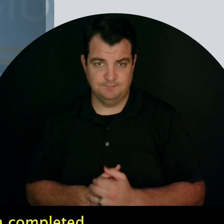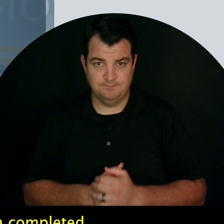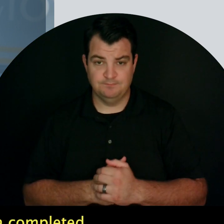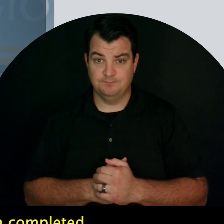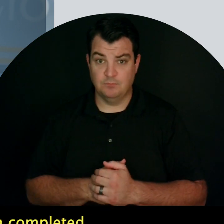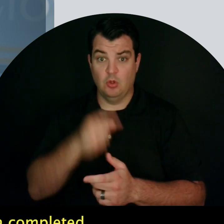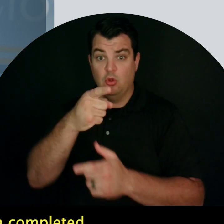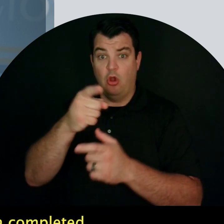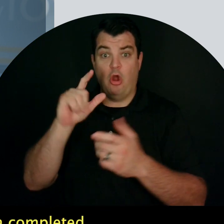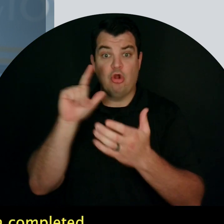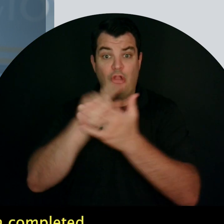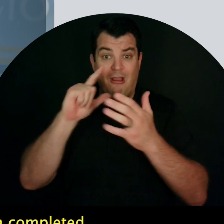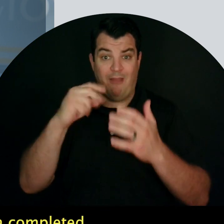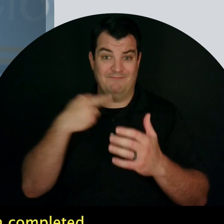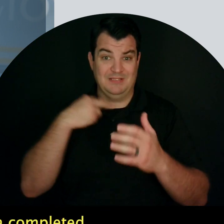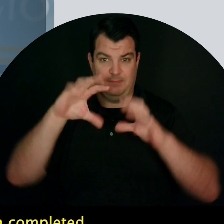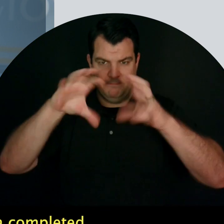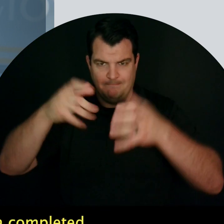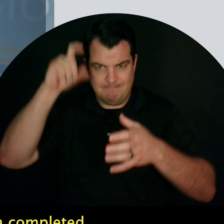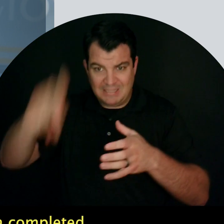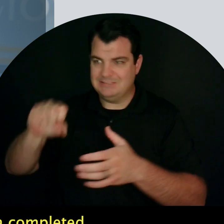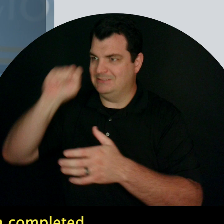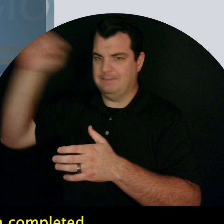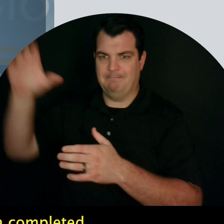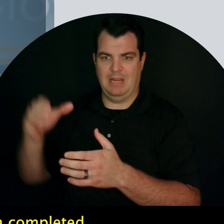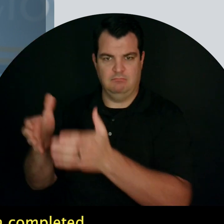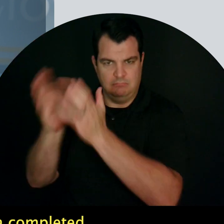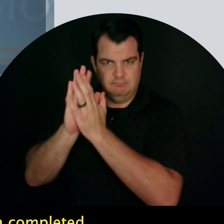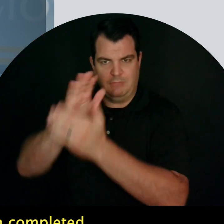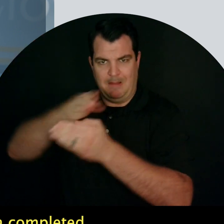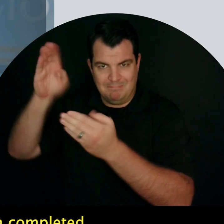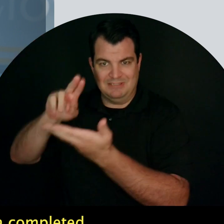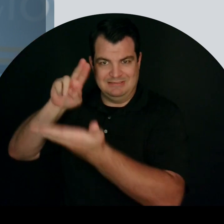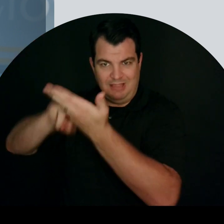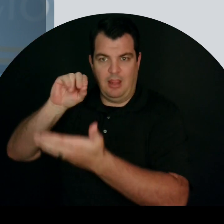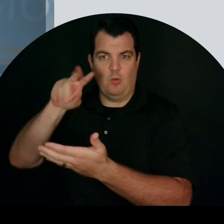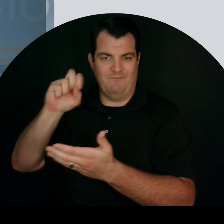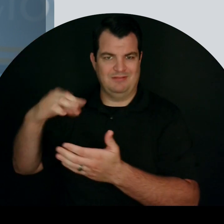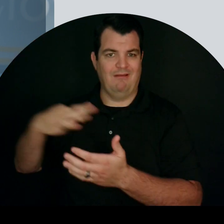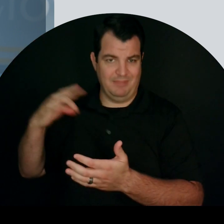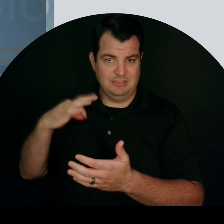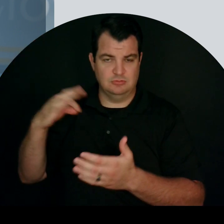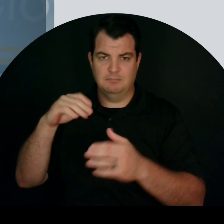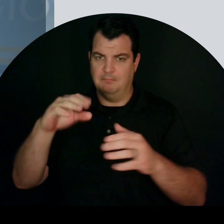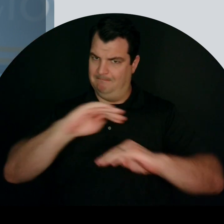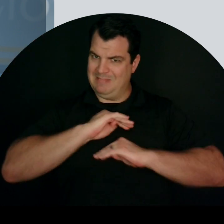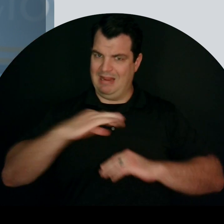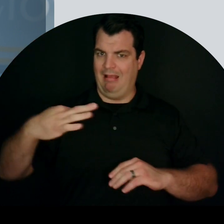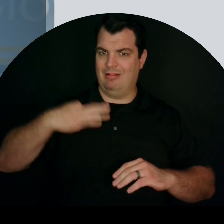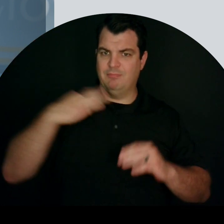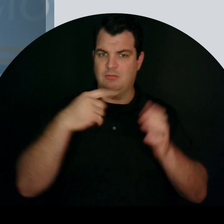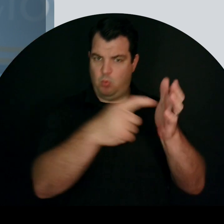A crime victim must: submit a completed and signed OVS application, meet the eligibility requirements